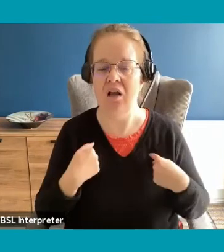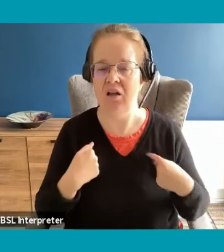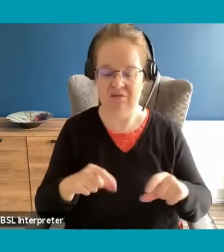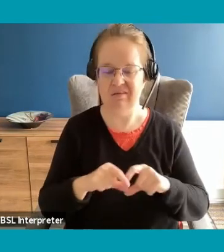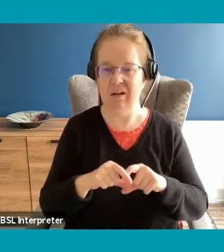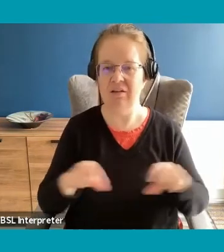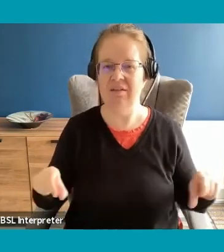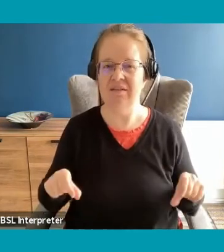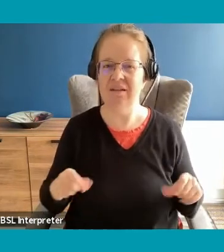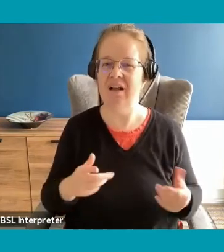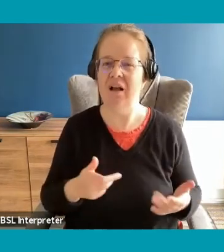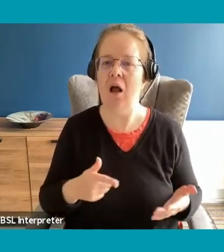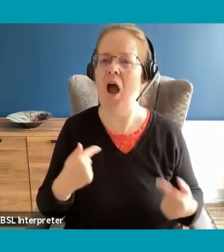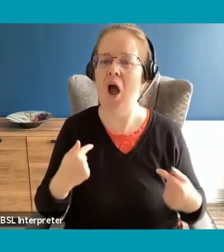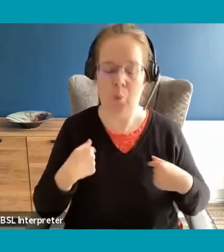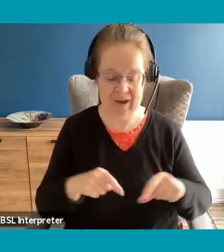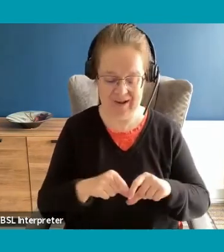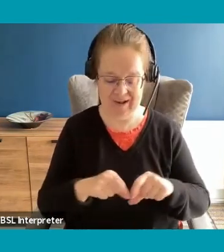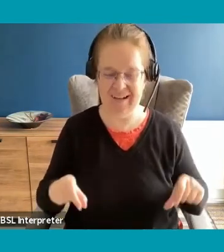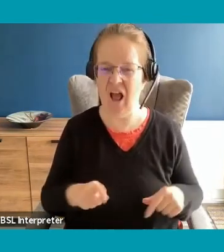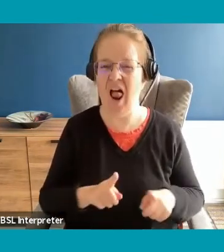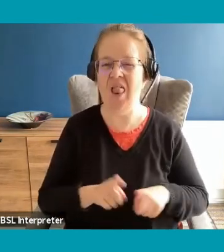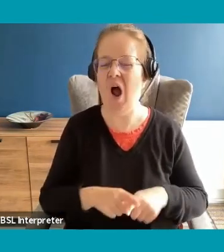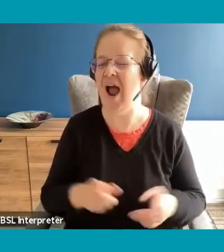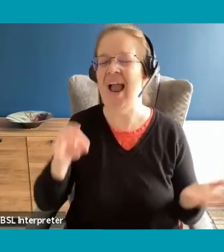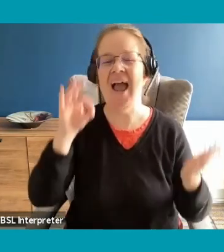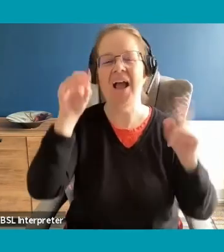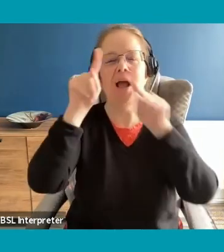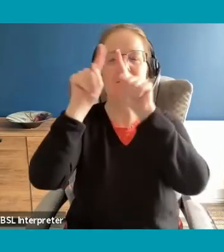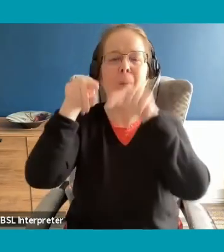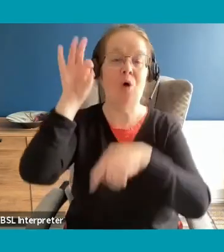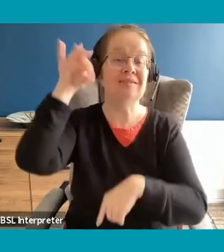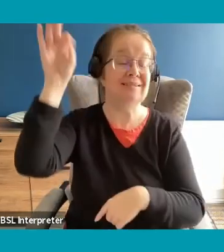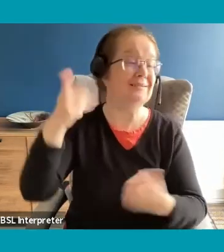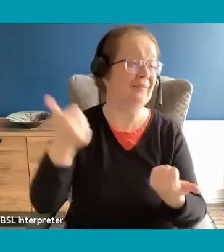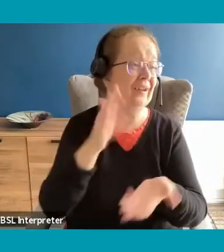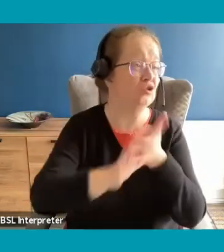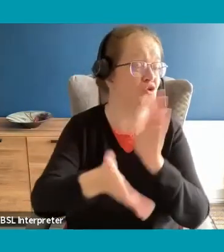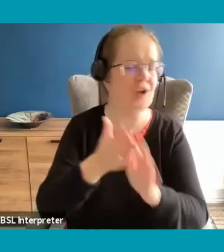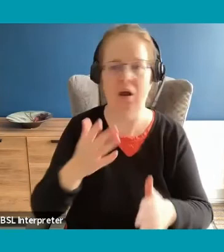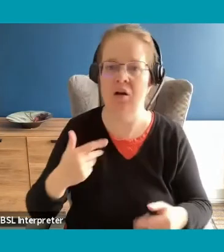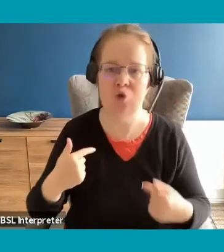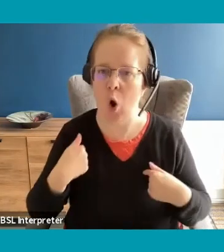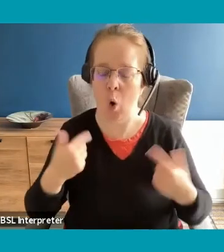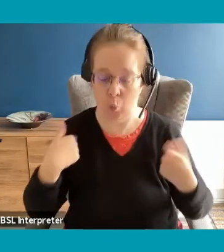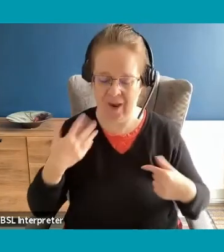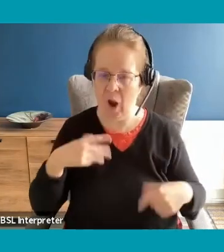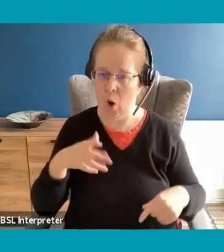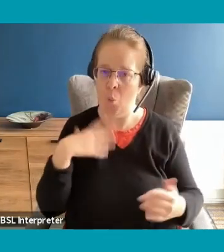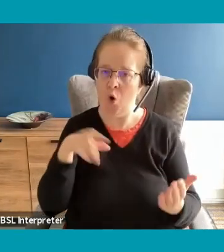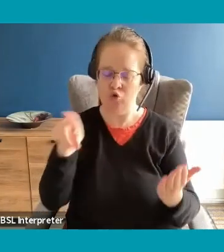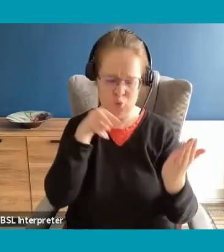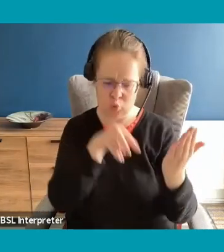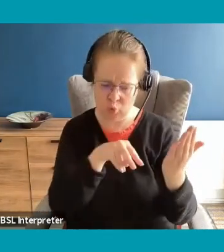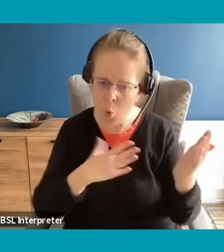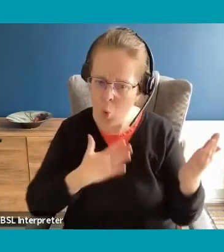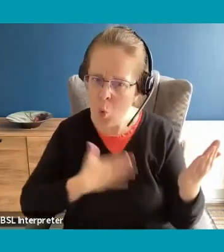we're very much beyond a ticking the box company we put that on there because we want you to reach out and have faith that if you tell us you needed support